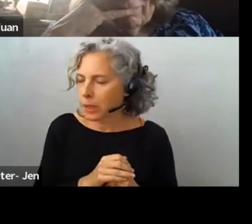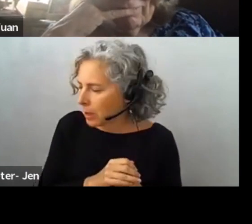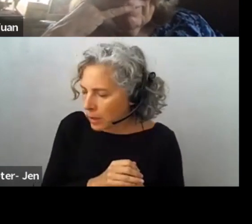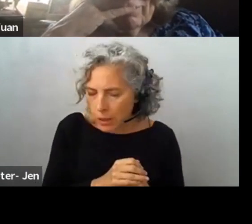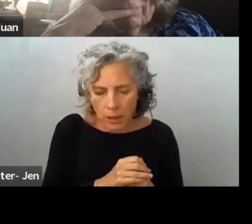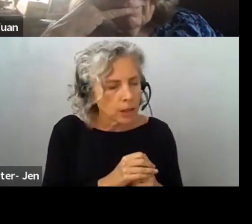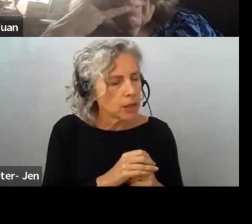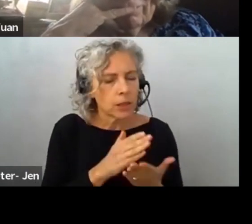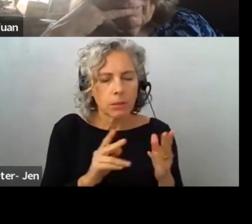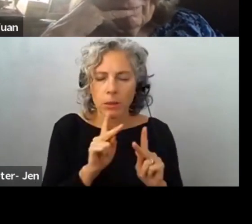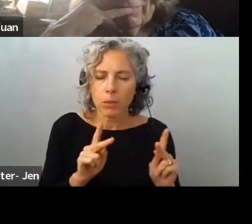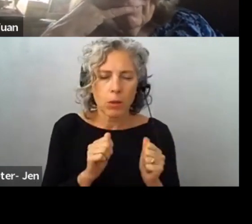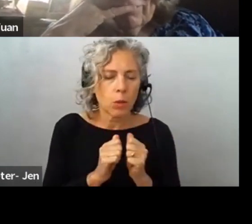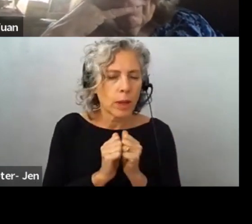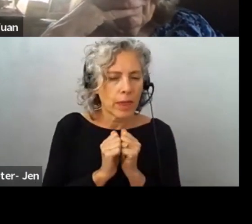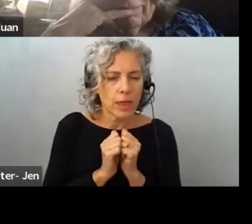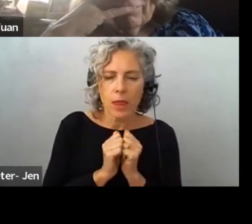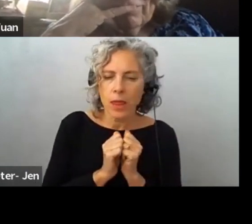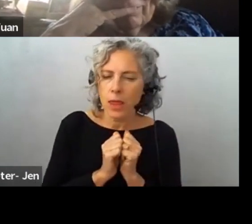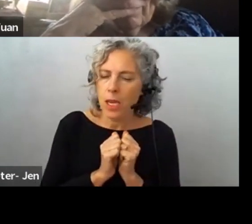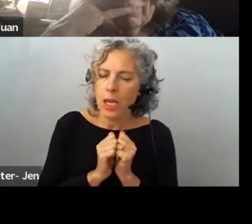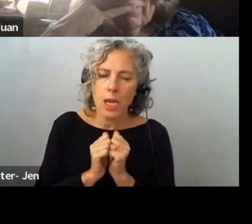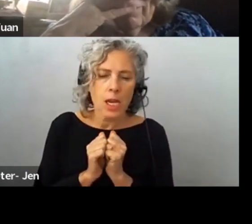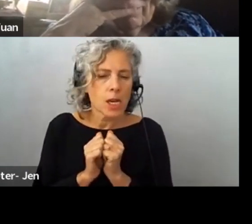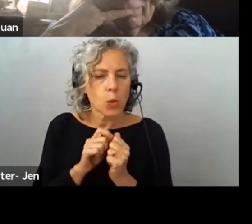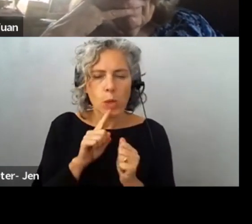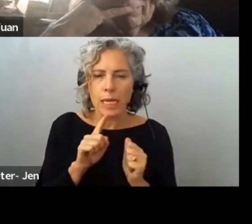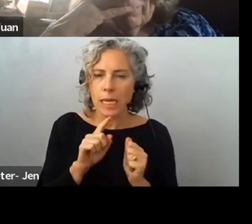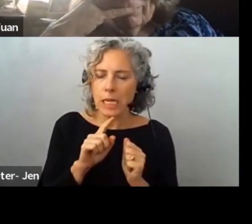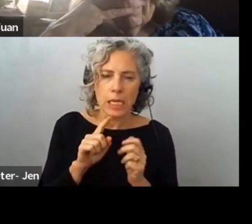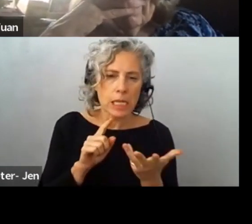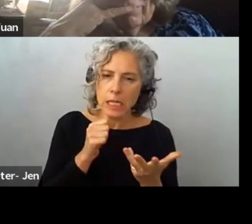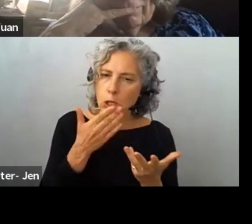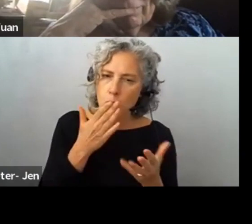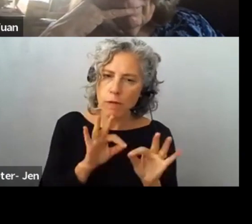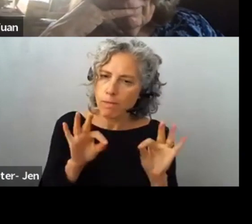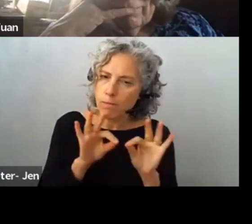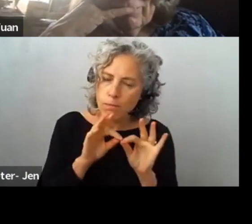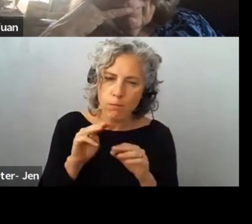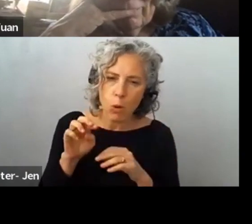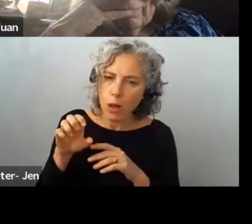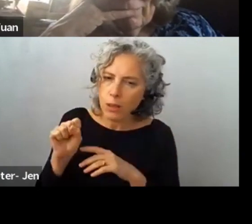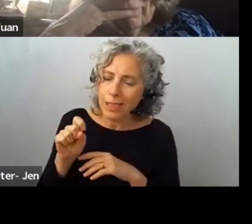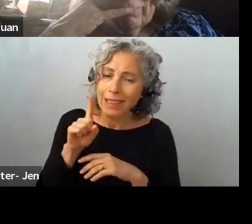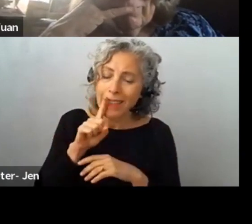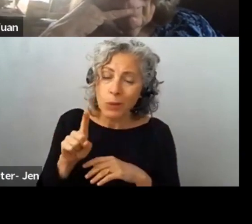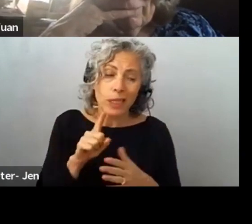people with questionable morals who take advantage of others and use their position as a